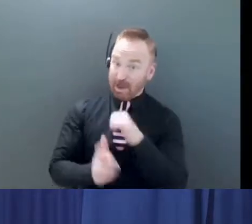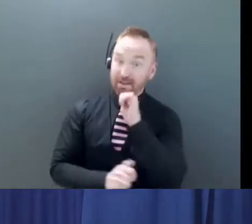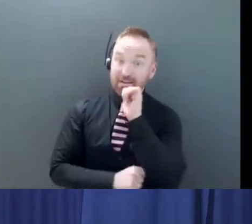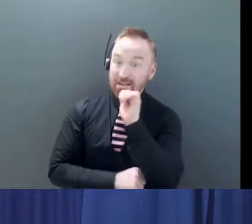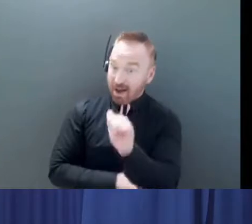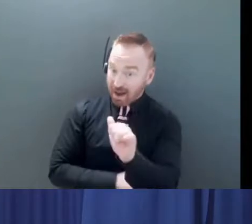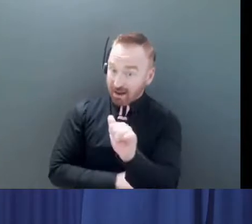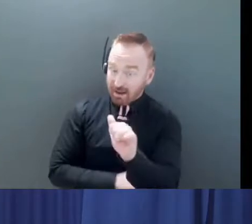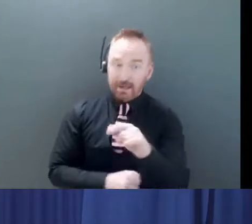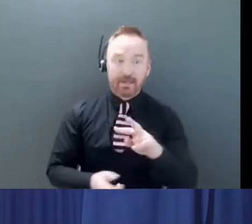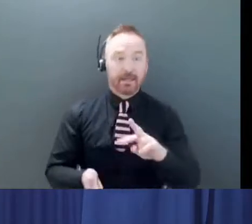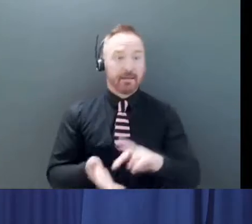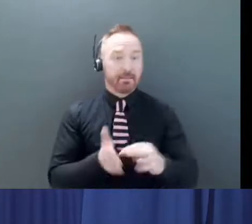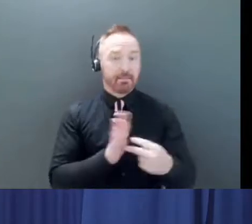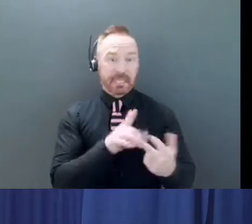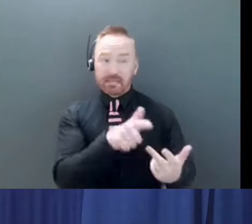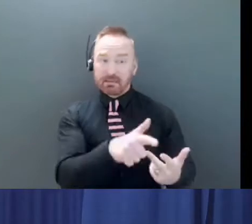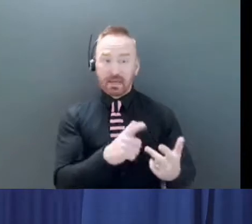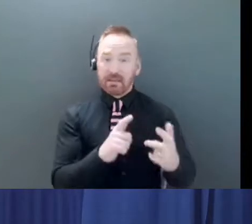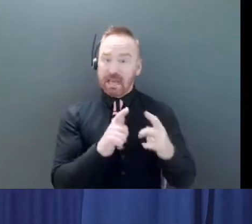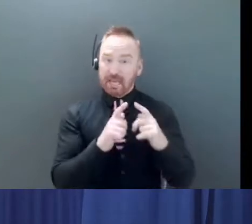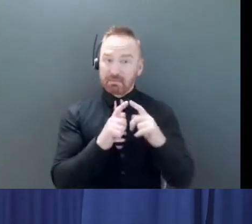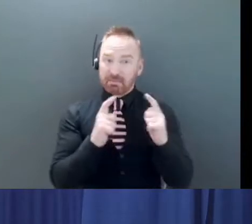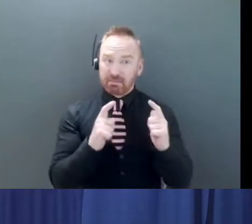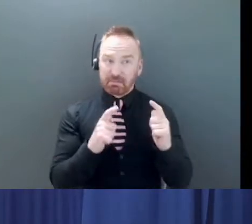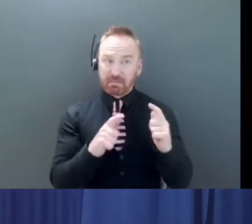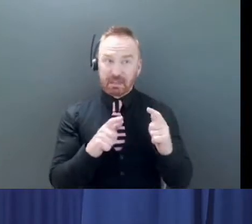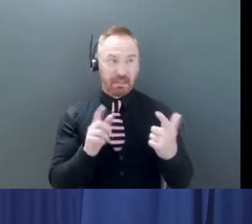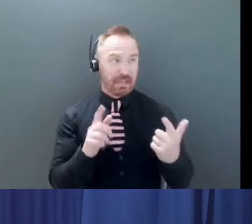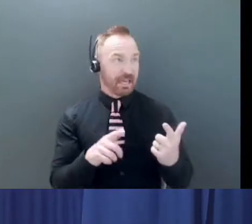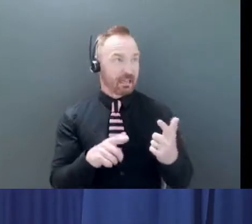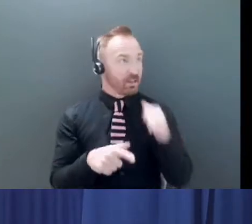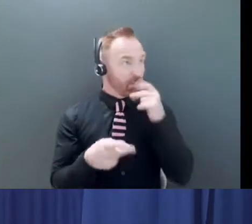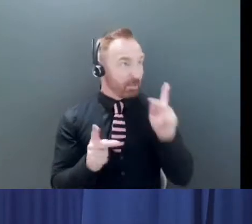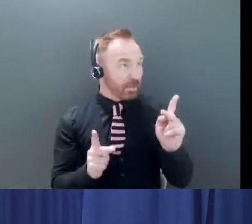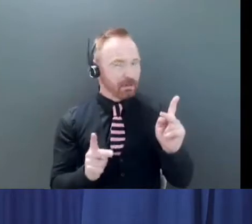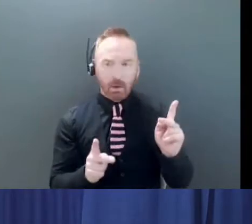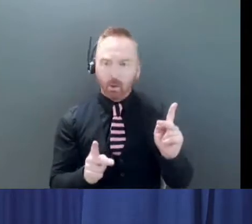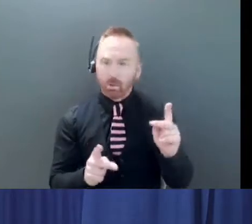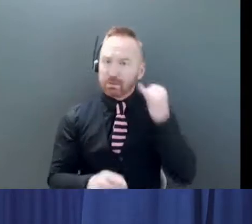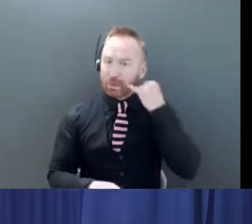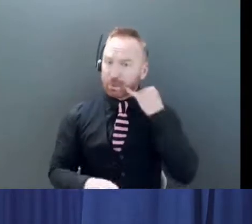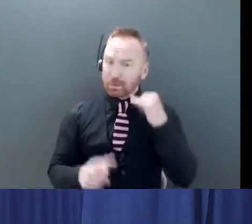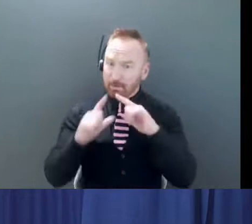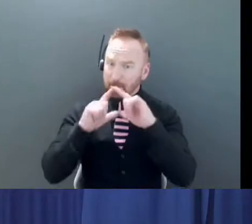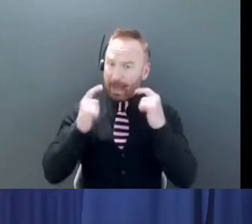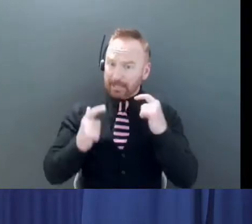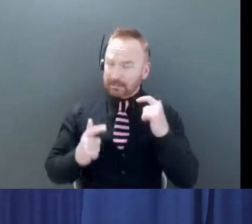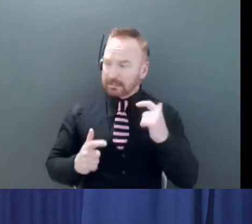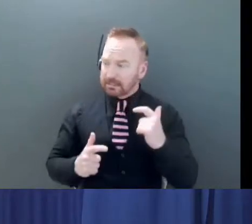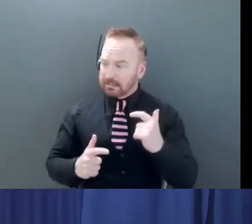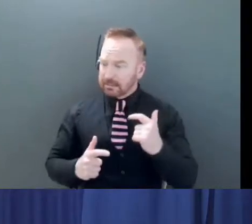more safe, more protected, then by all means please wear a mask.